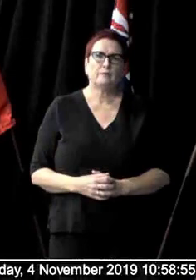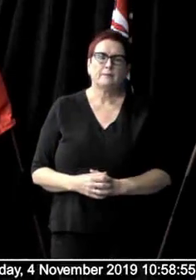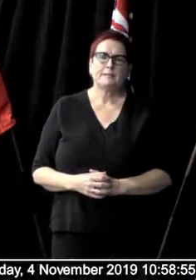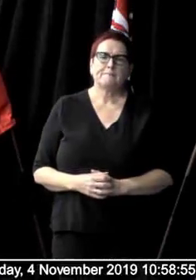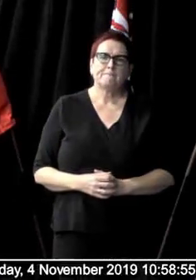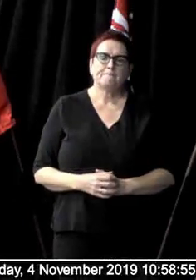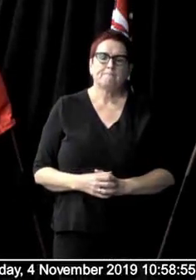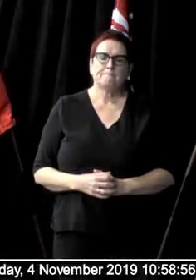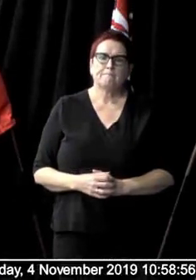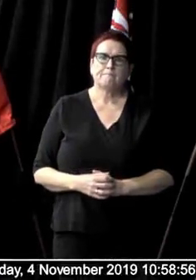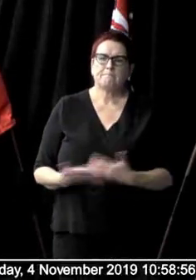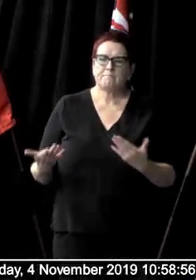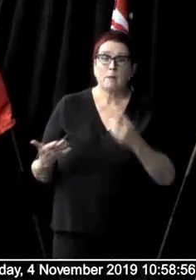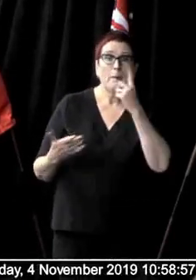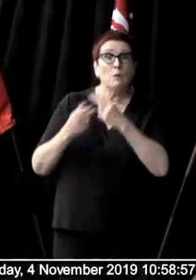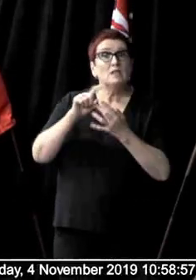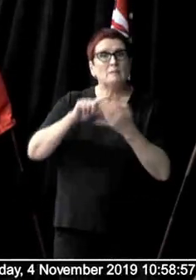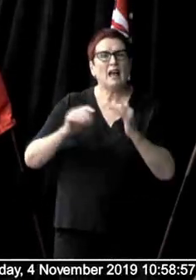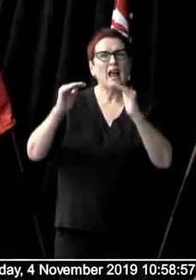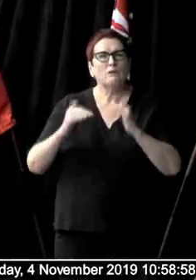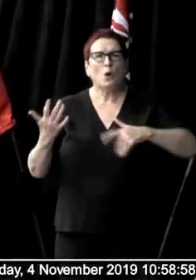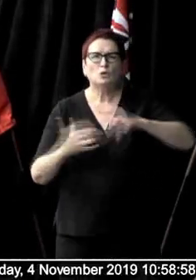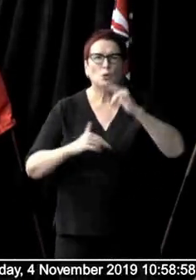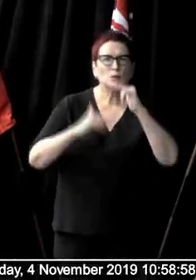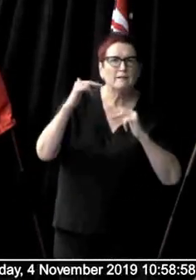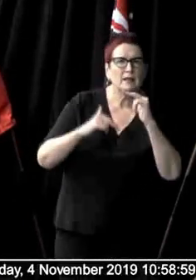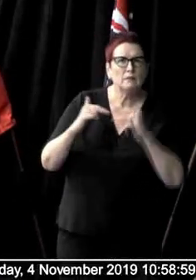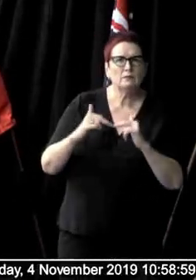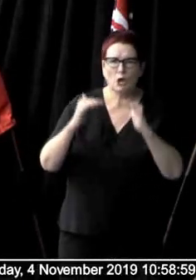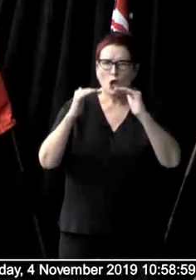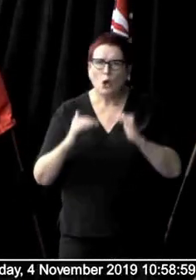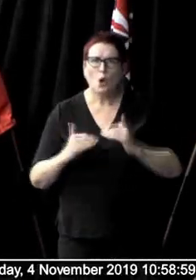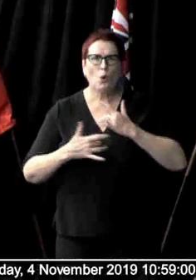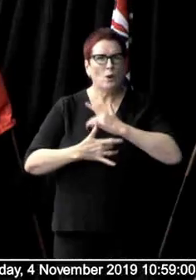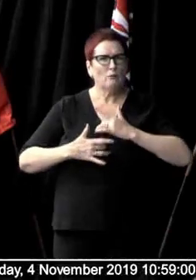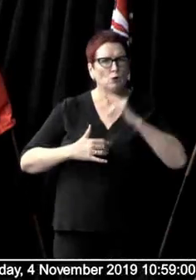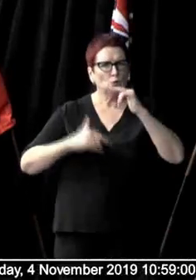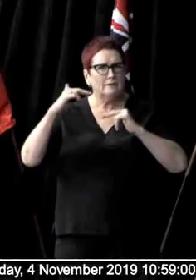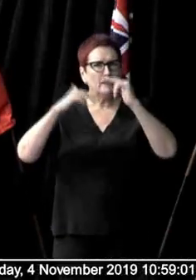development for people with disability, as well as a start to life marred by trauma.